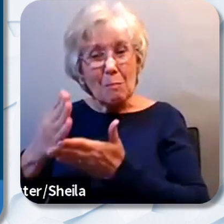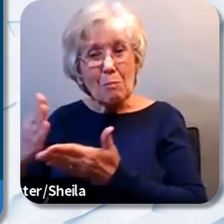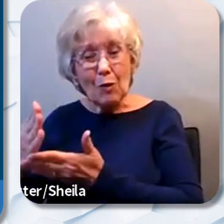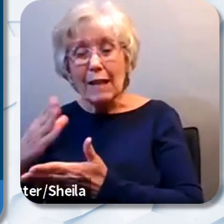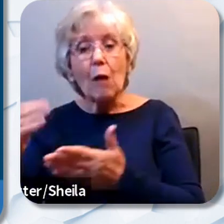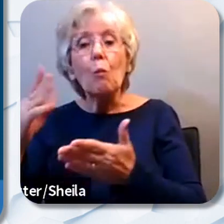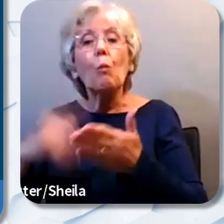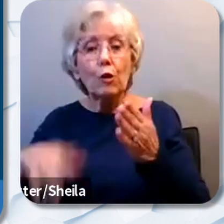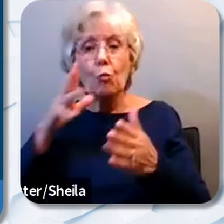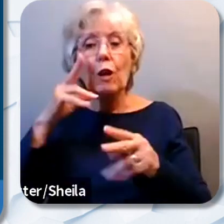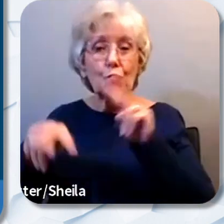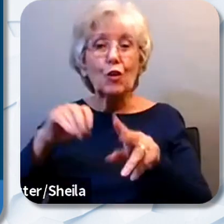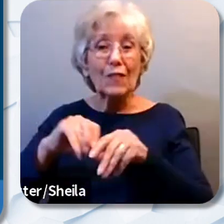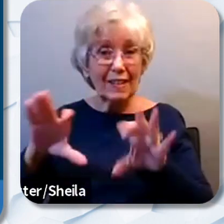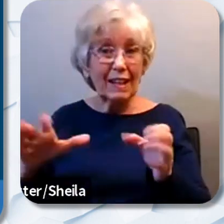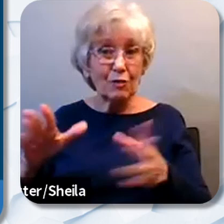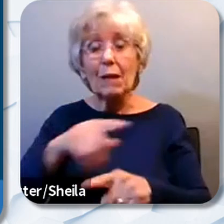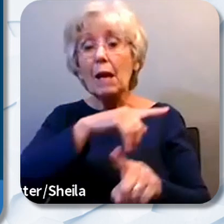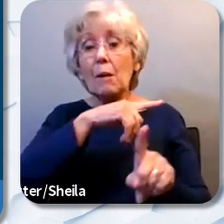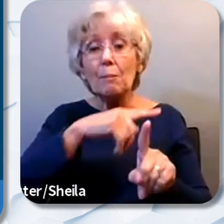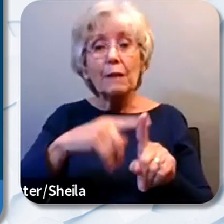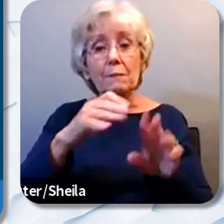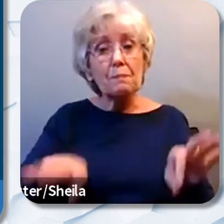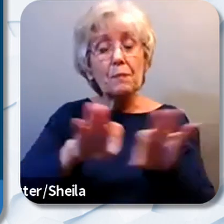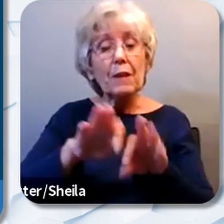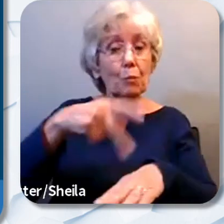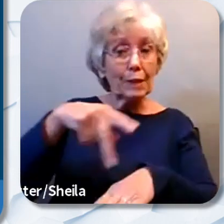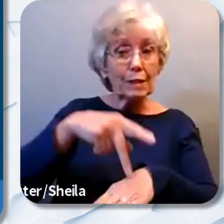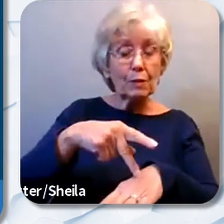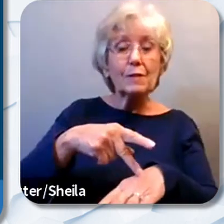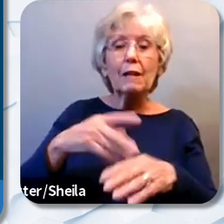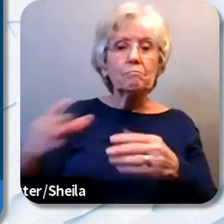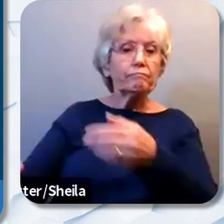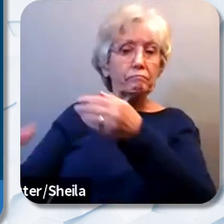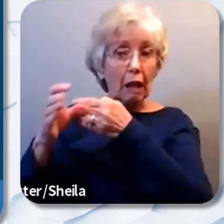in a classroom. In addition, it's very important that our principles are very knowledgeable in that